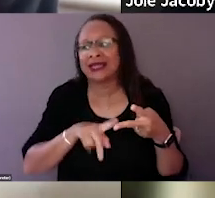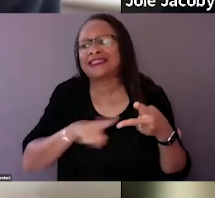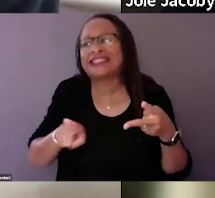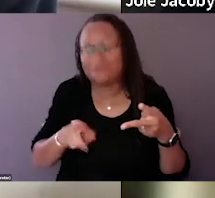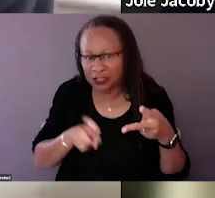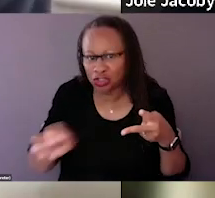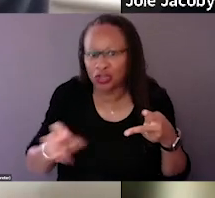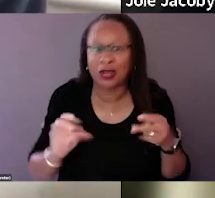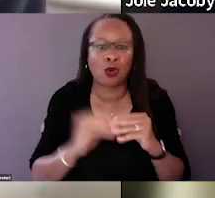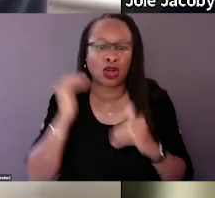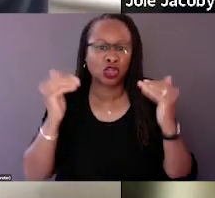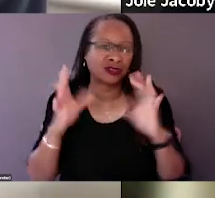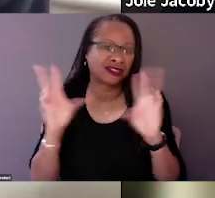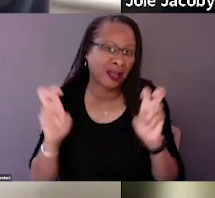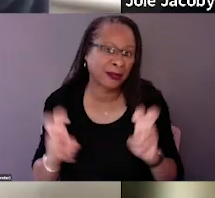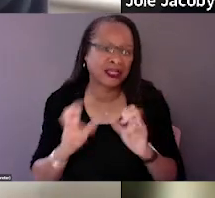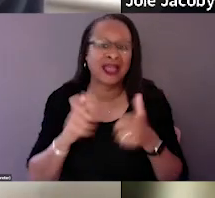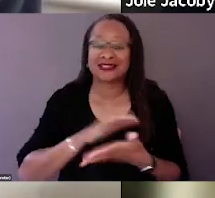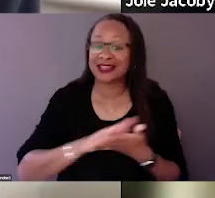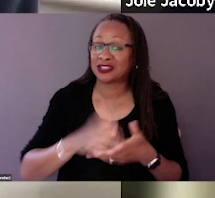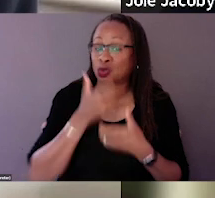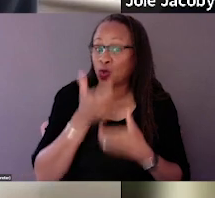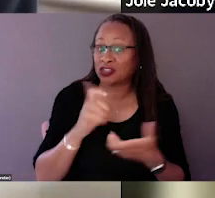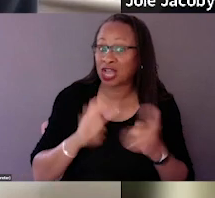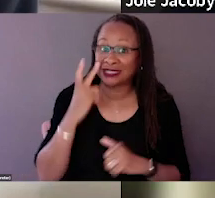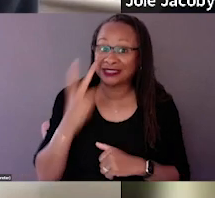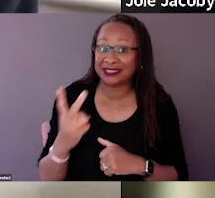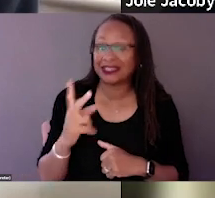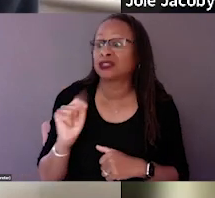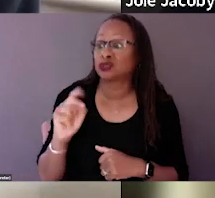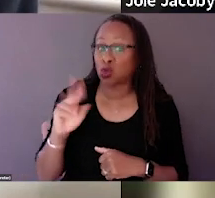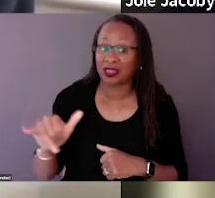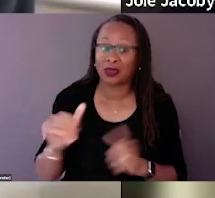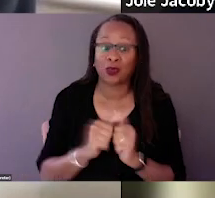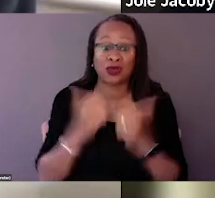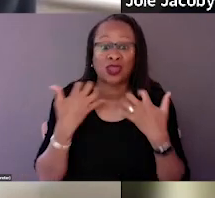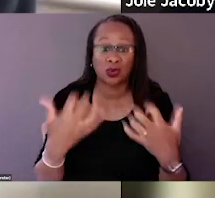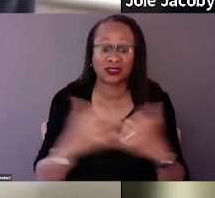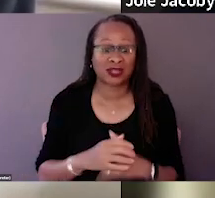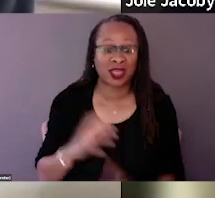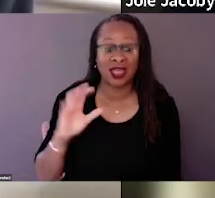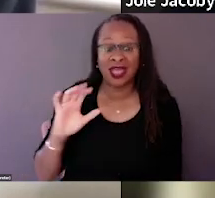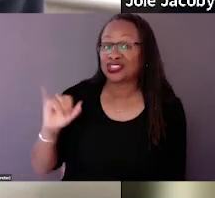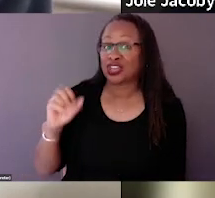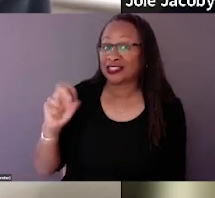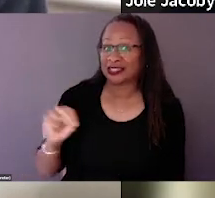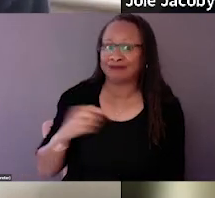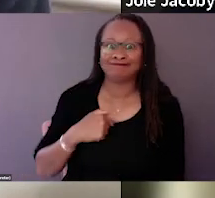so it was nice to watch how that could play tonally. Yeah, I was excited, because as Prentice was saying,